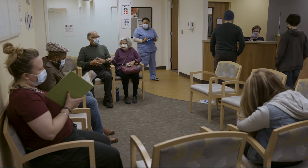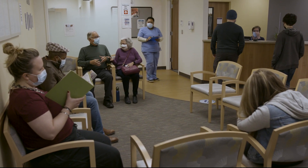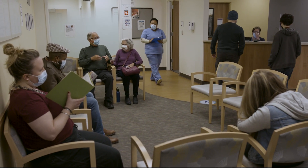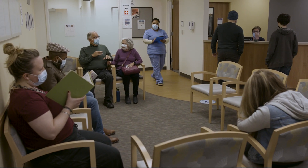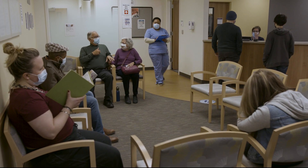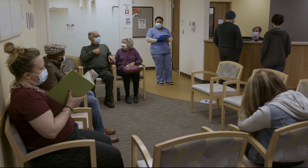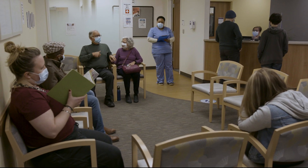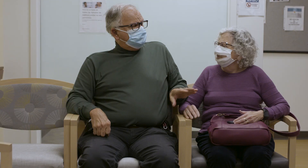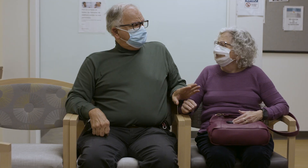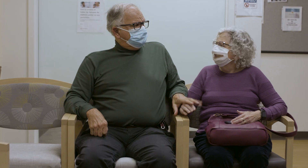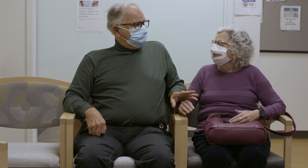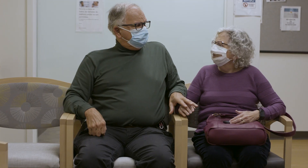Ruby?